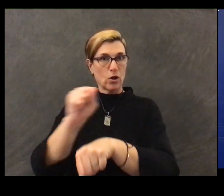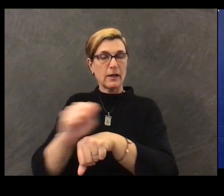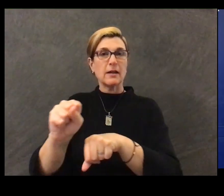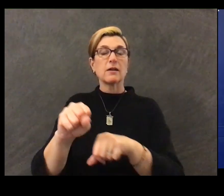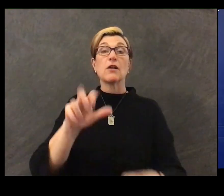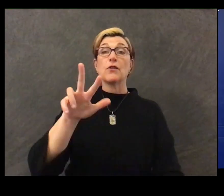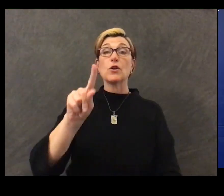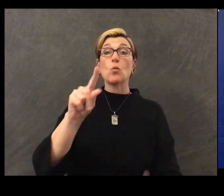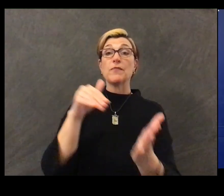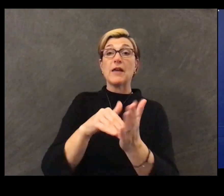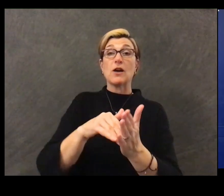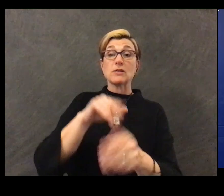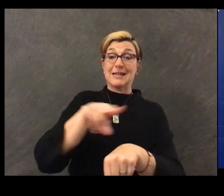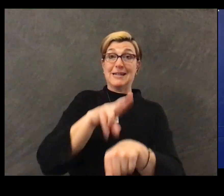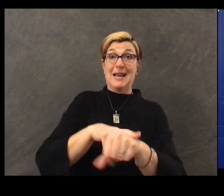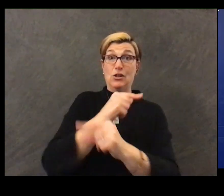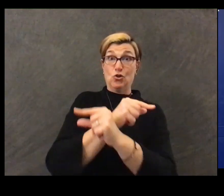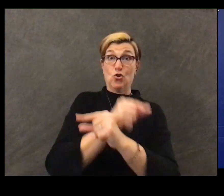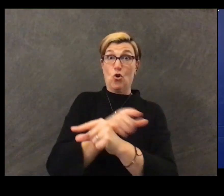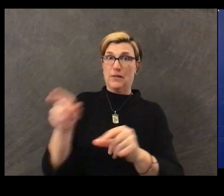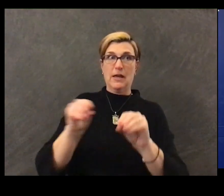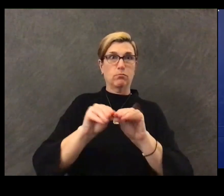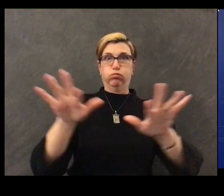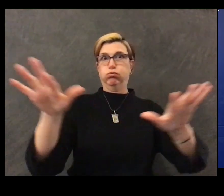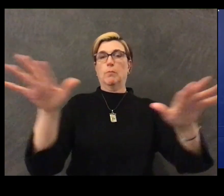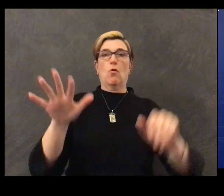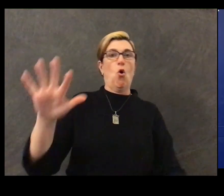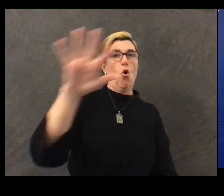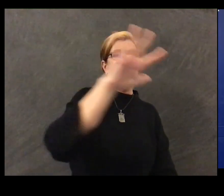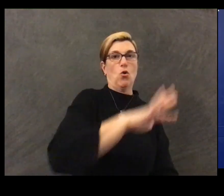National Guard have been stood up around the country and the president in the